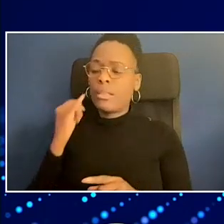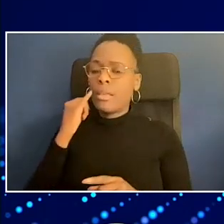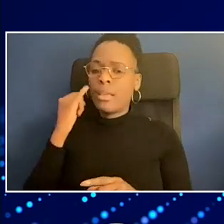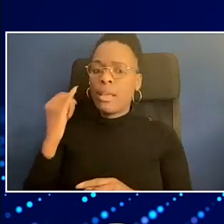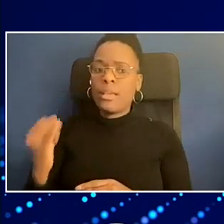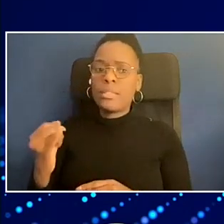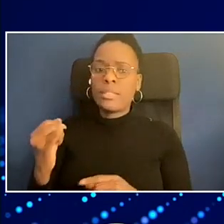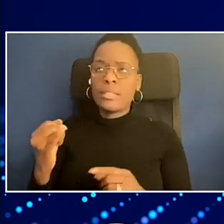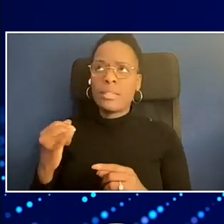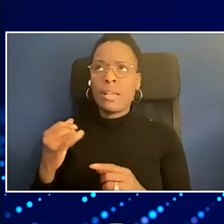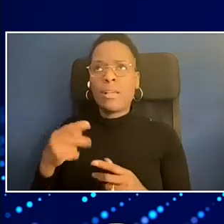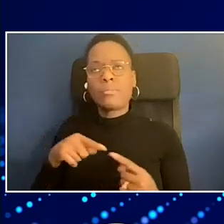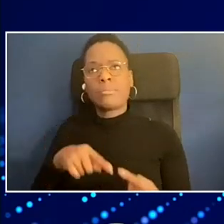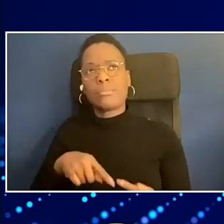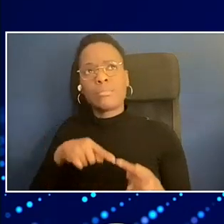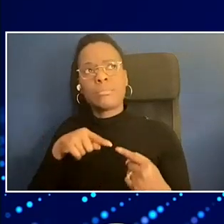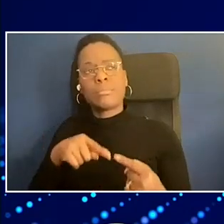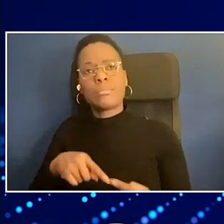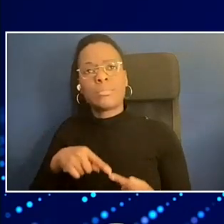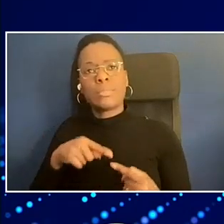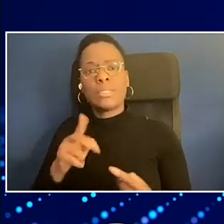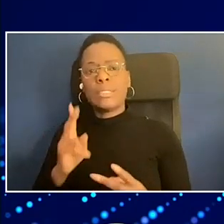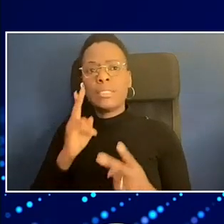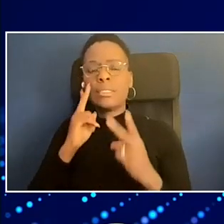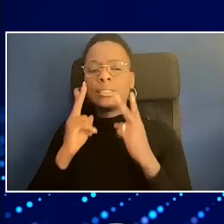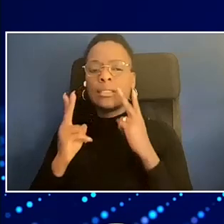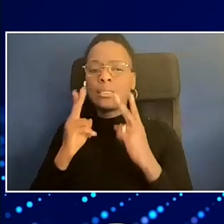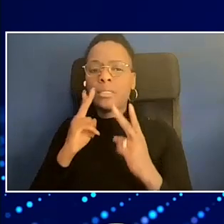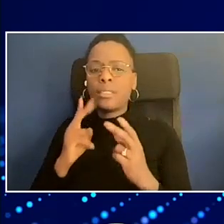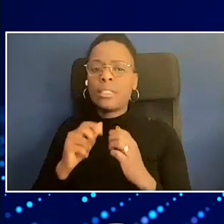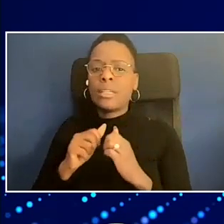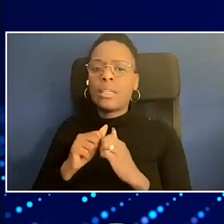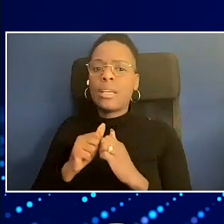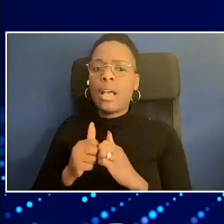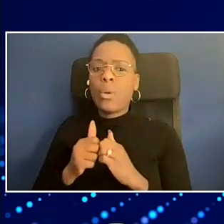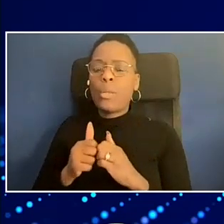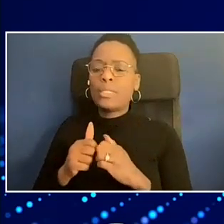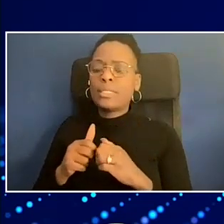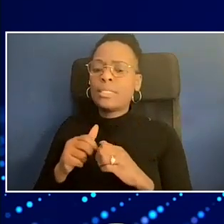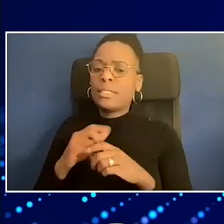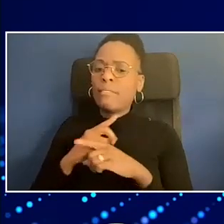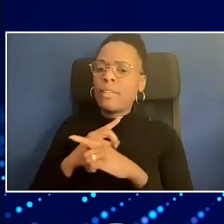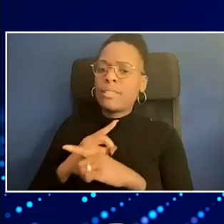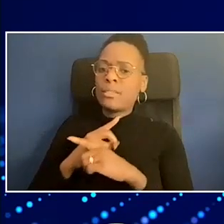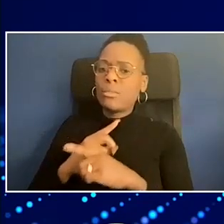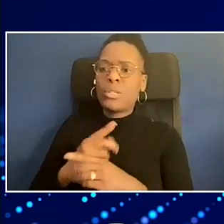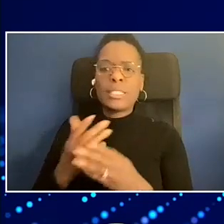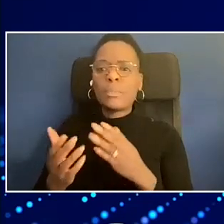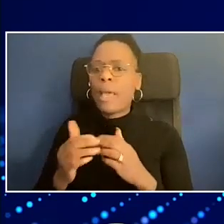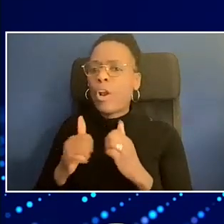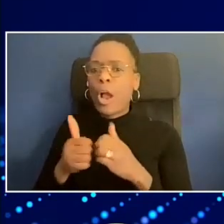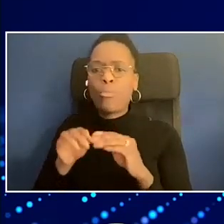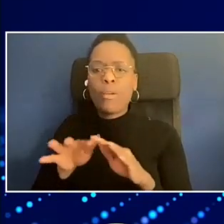having a difficult time seeing how it's in any way defensible or irrespective of what the prevalence of this is, how it's in any